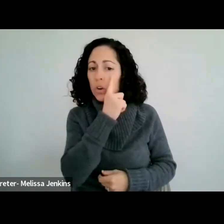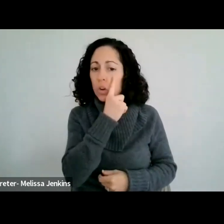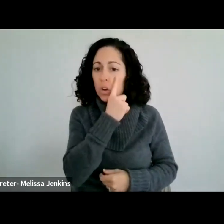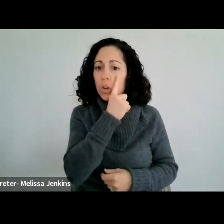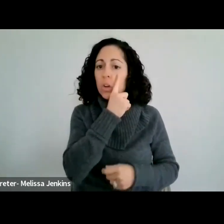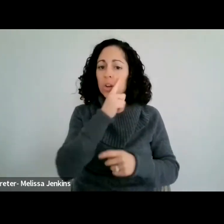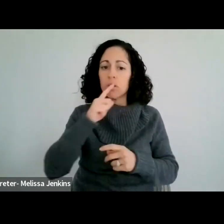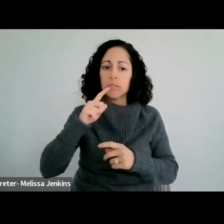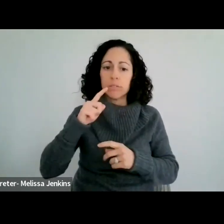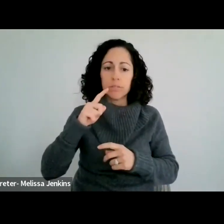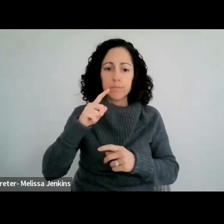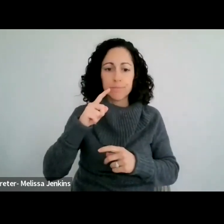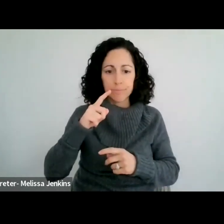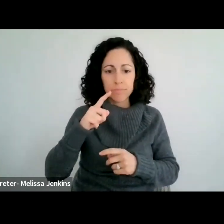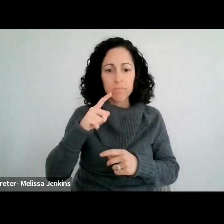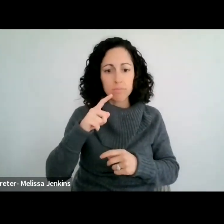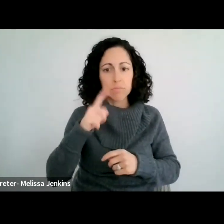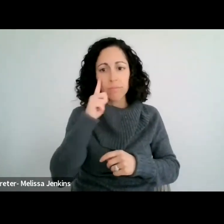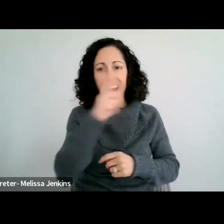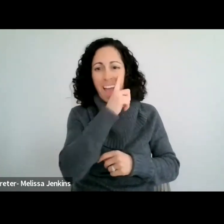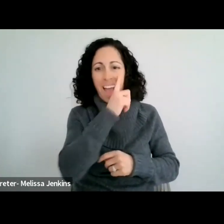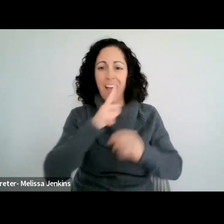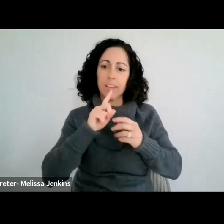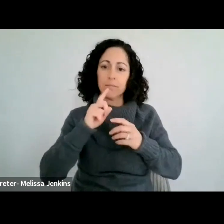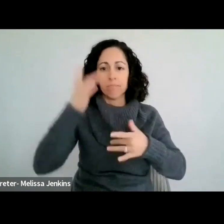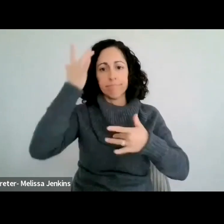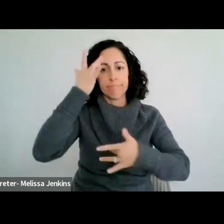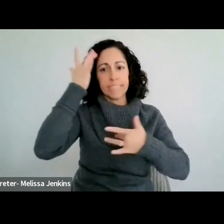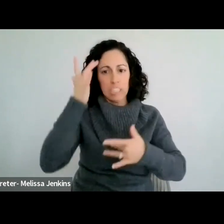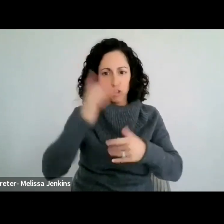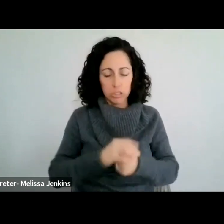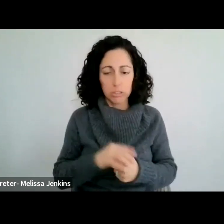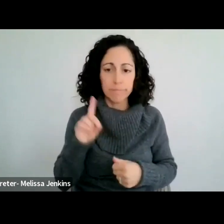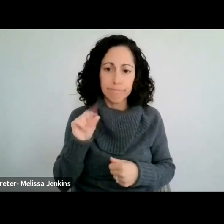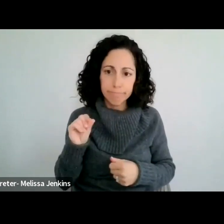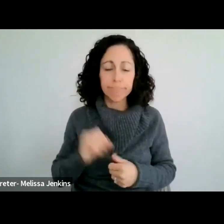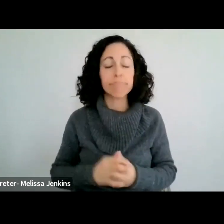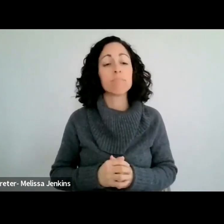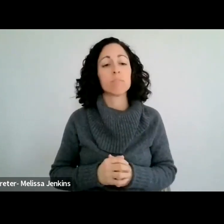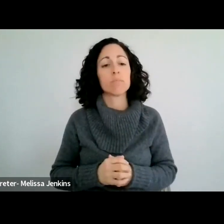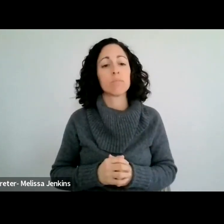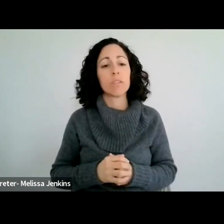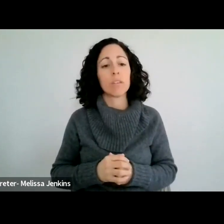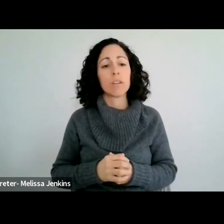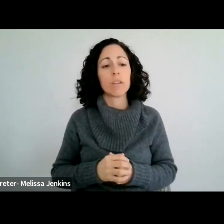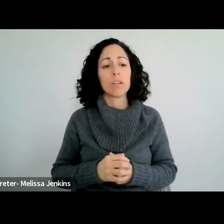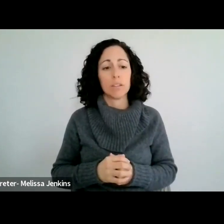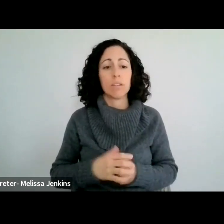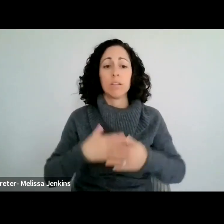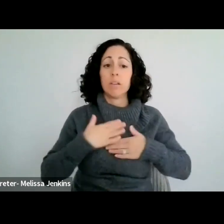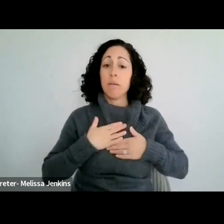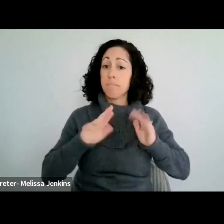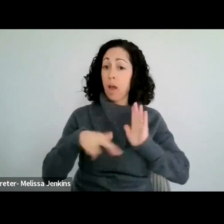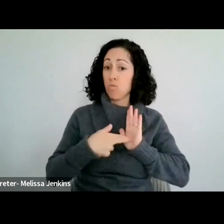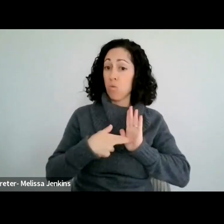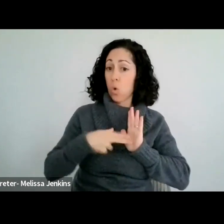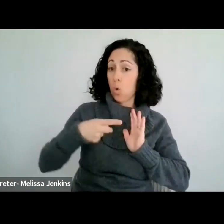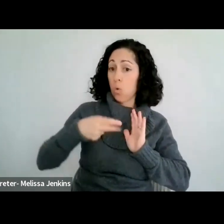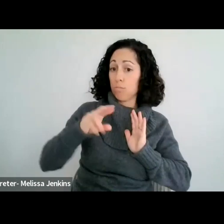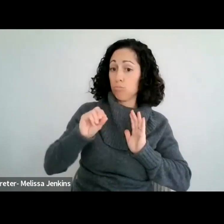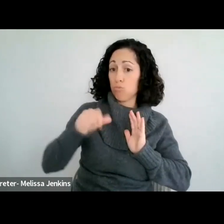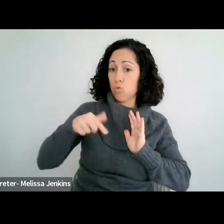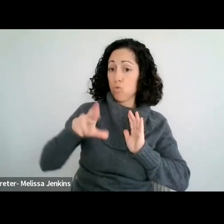Just to introduce myself, my role is to lead the QR-421a project for Usher.